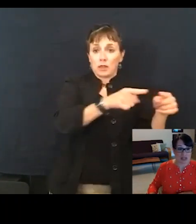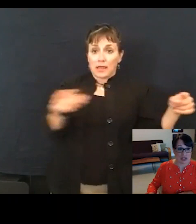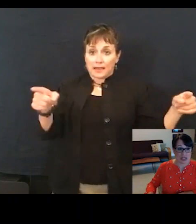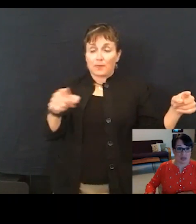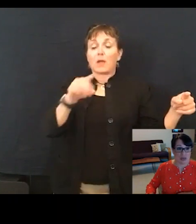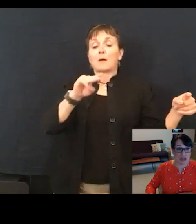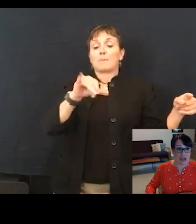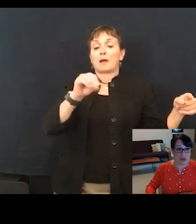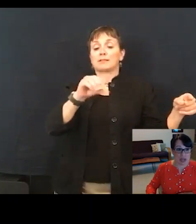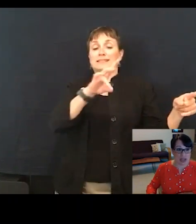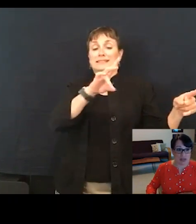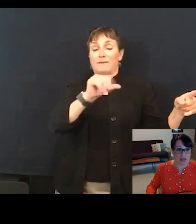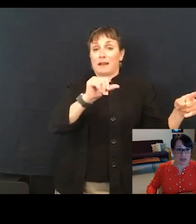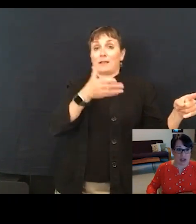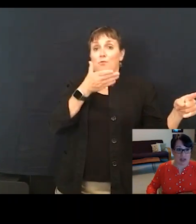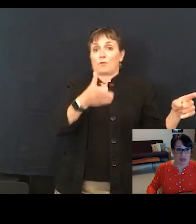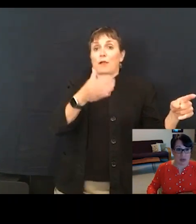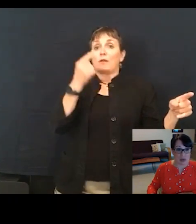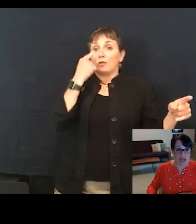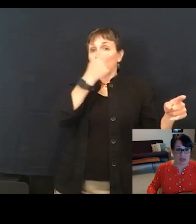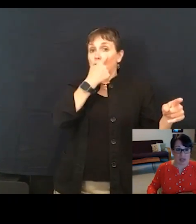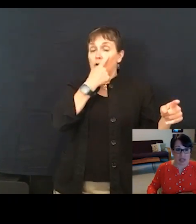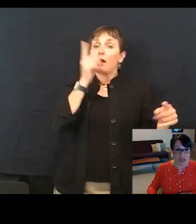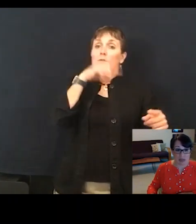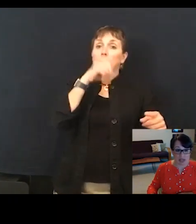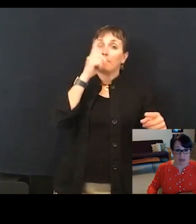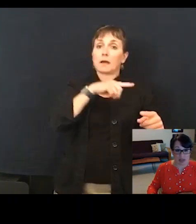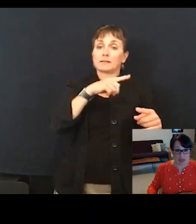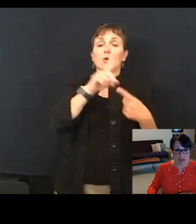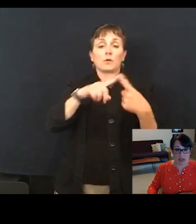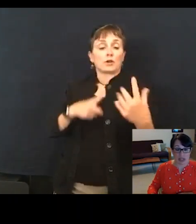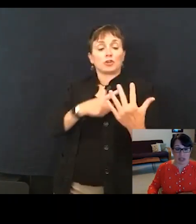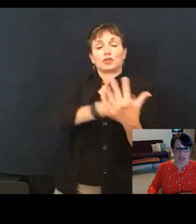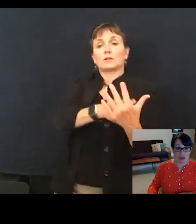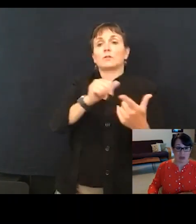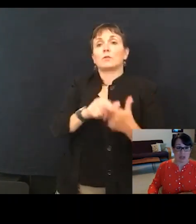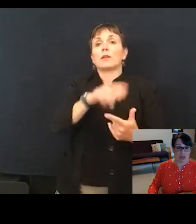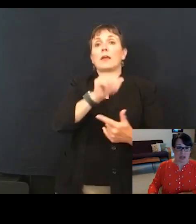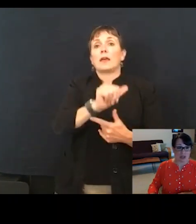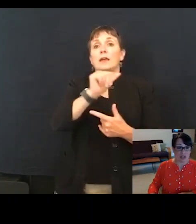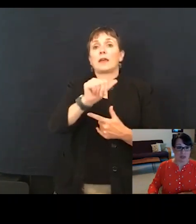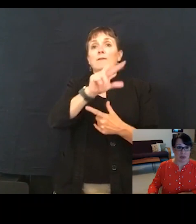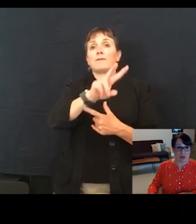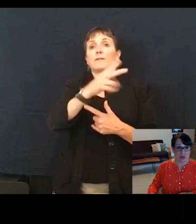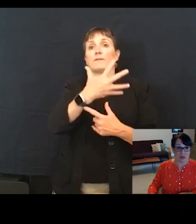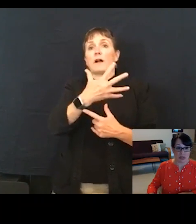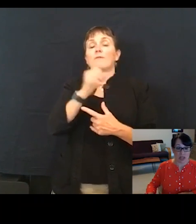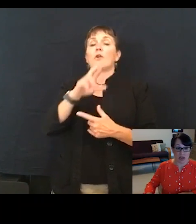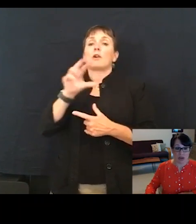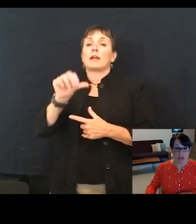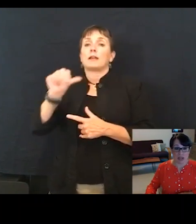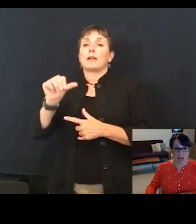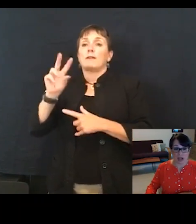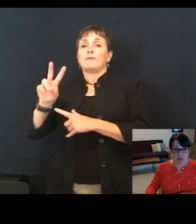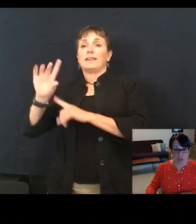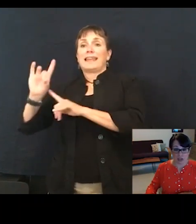injected with either AAV5 or AAV8 based vectors. And we looked at both the overlap and the hybrid vector